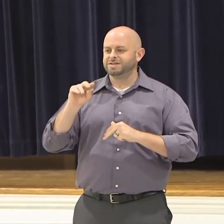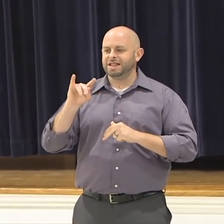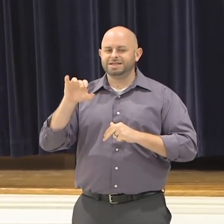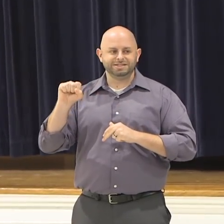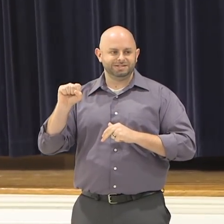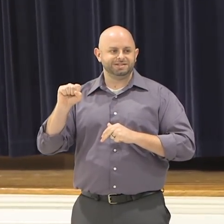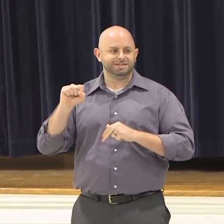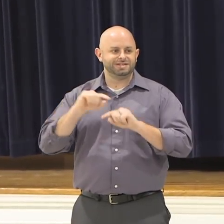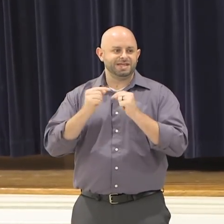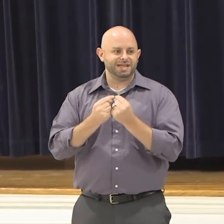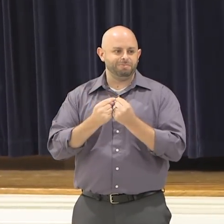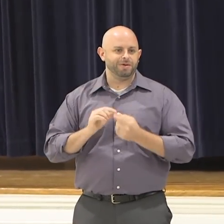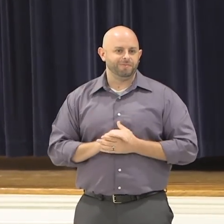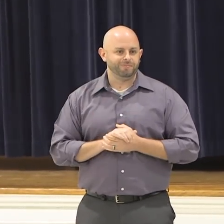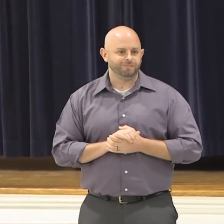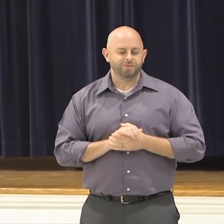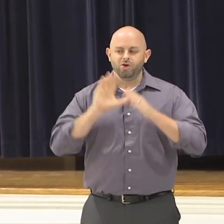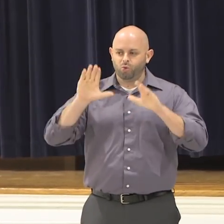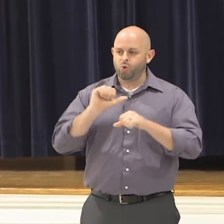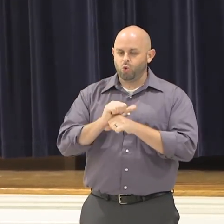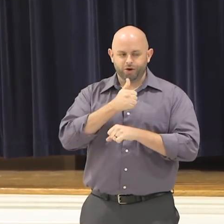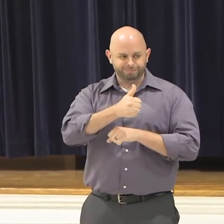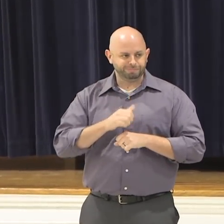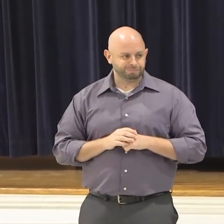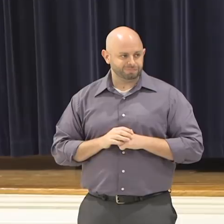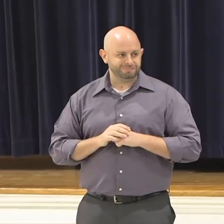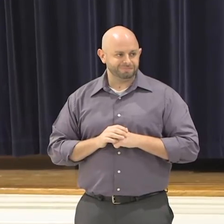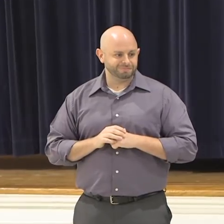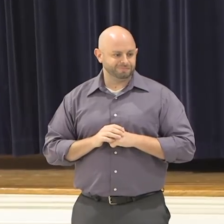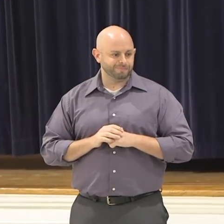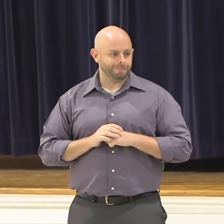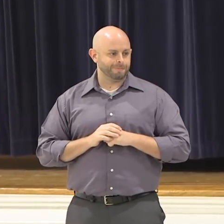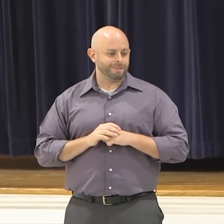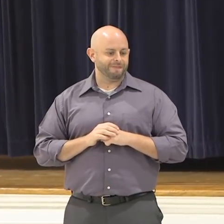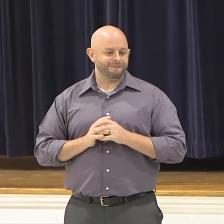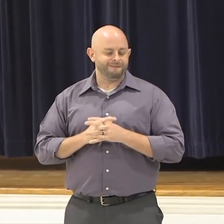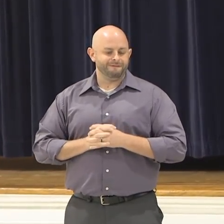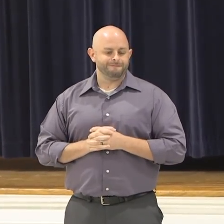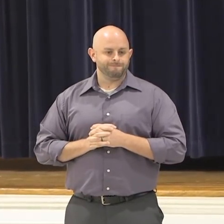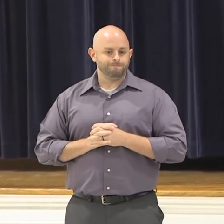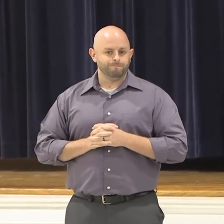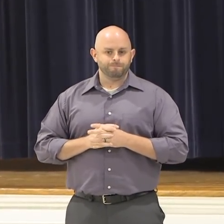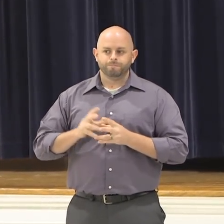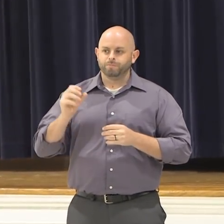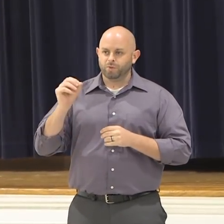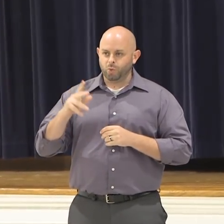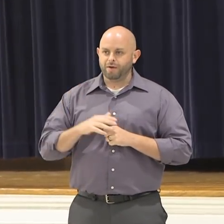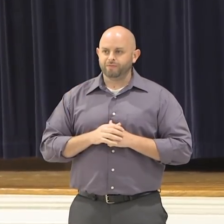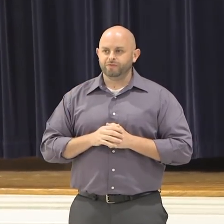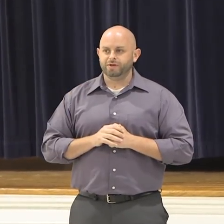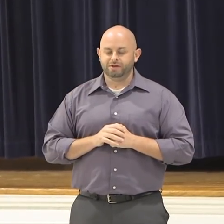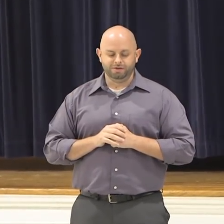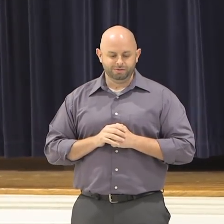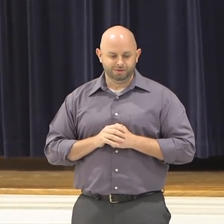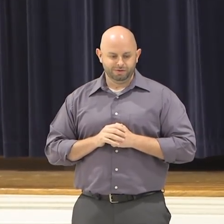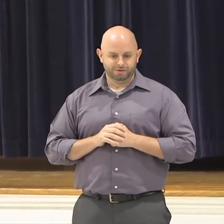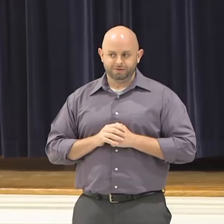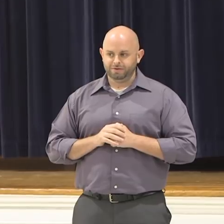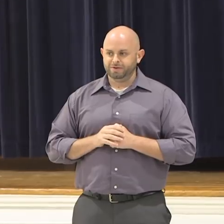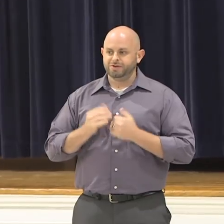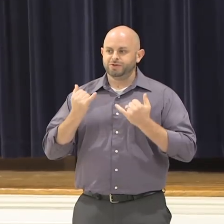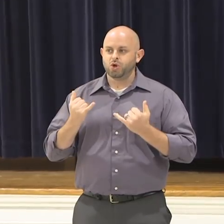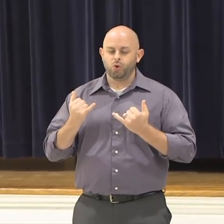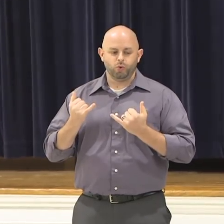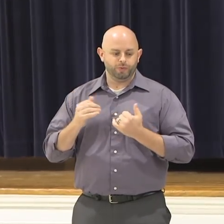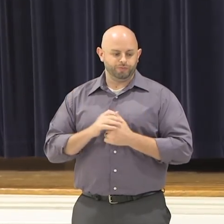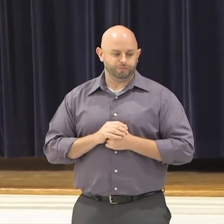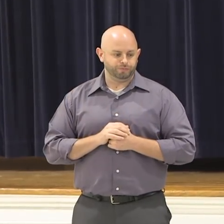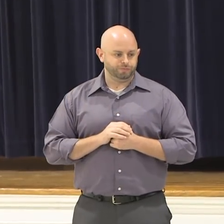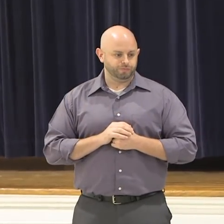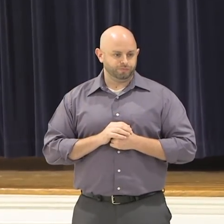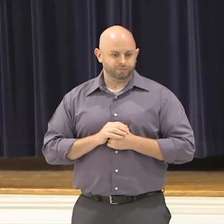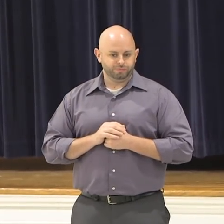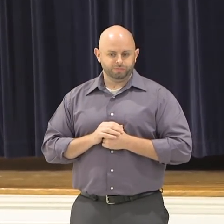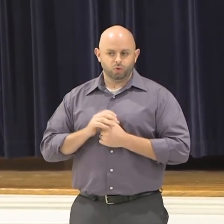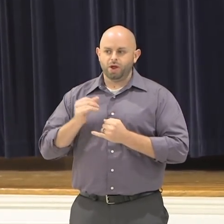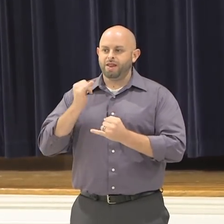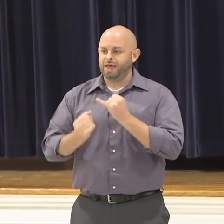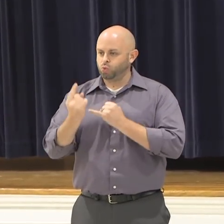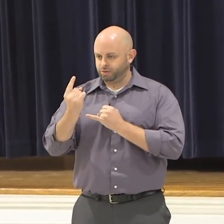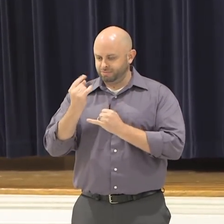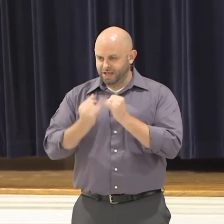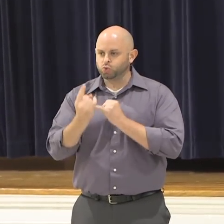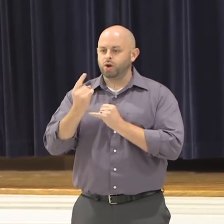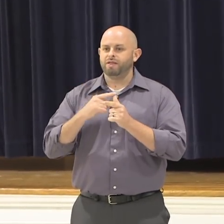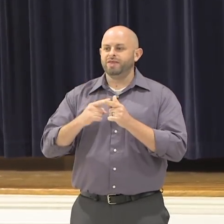guys great work okay so all right last one last one and then we'll eat pizza I promise